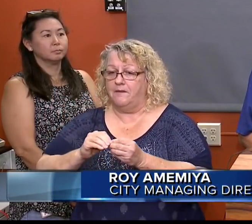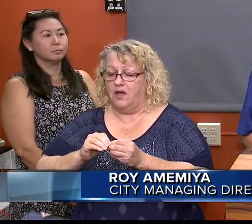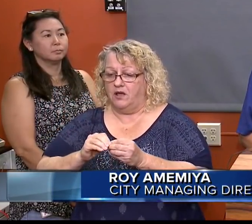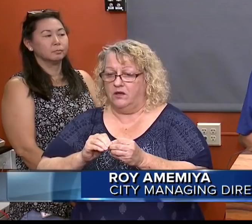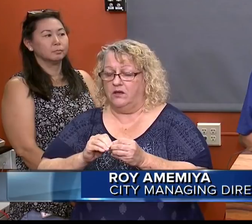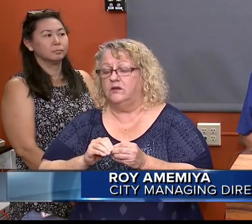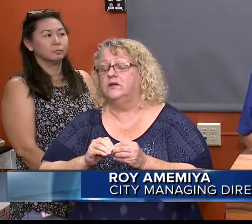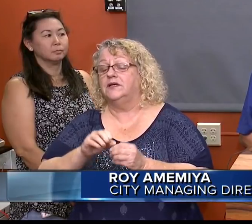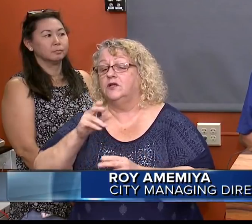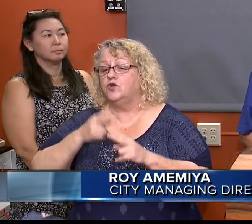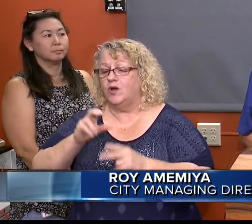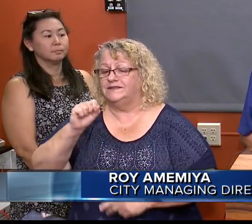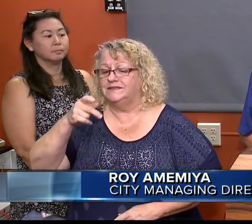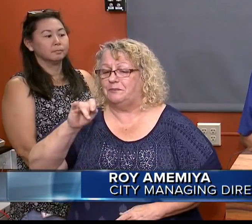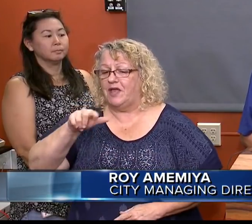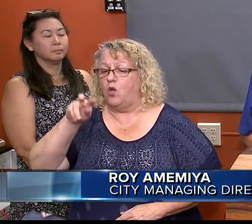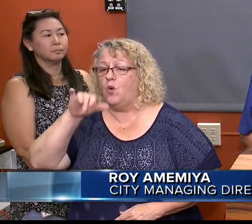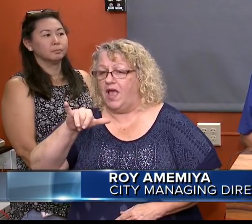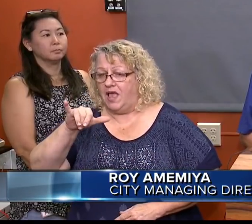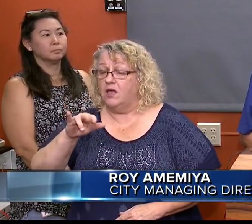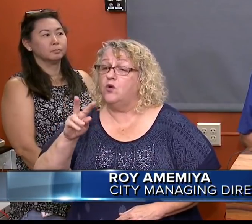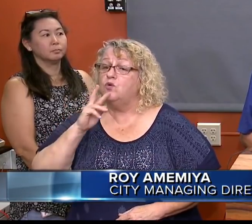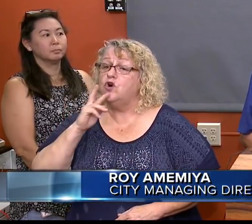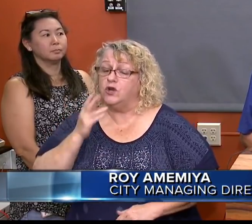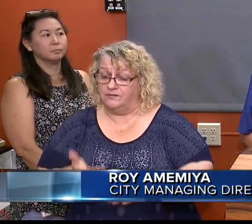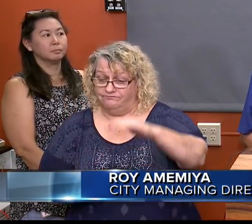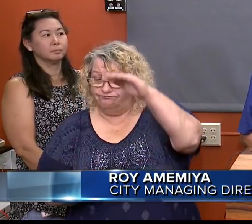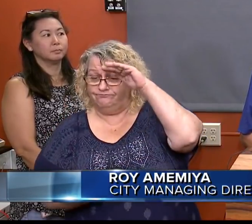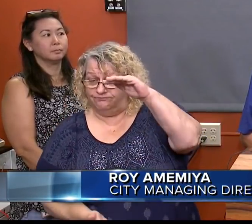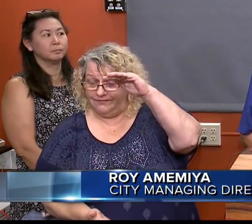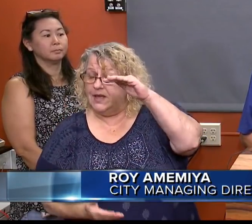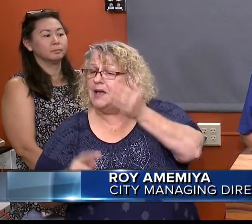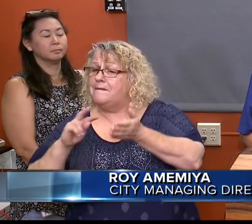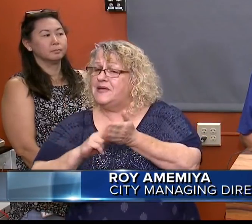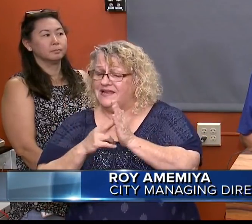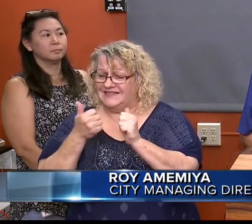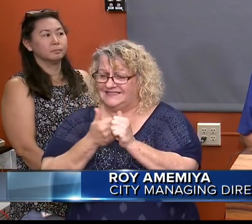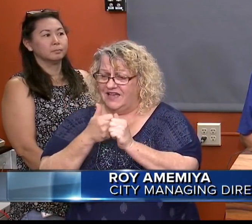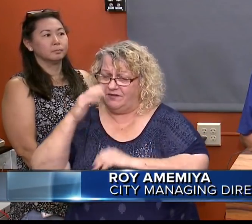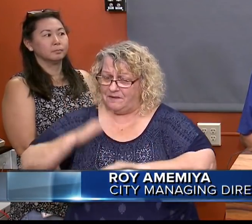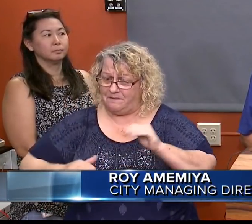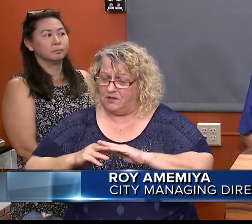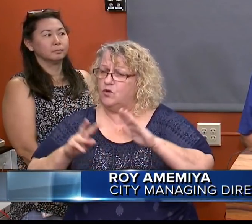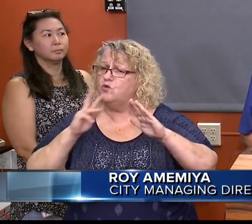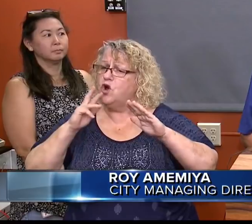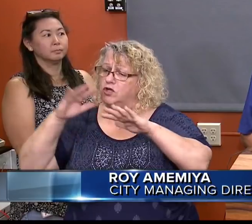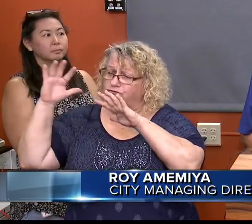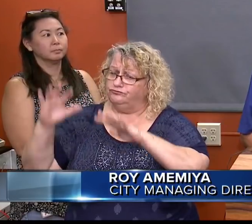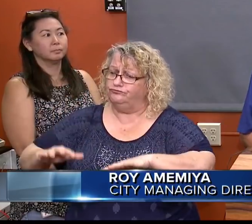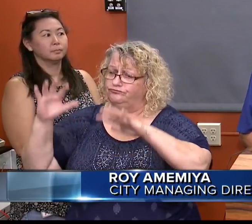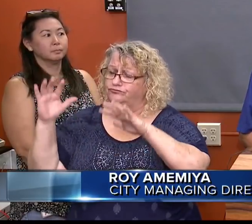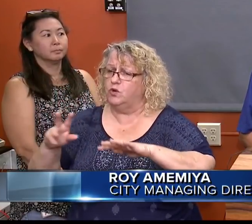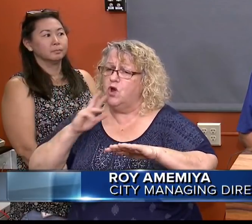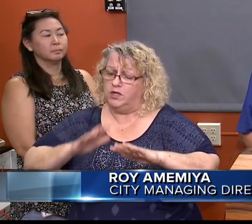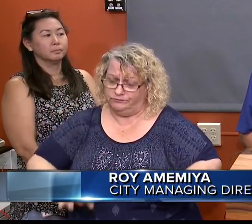THE BOARD OF WATER SUPPLY DAM NUMBER 1 IS ABOUT 1 AND I HALF FEET BELOW A SPILL WAY. DUE TO THE AMOUNT OF RAIN